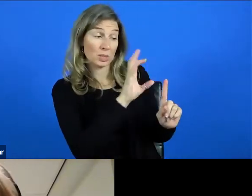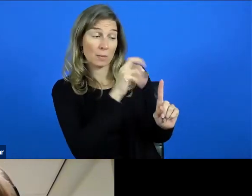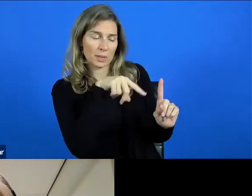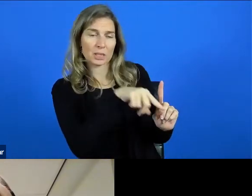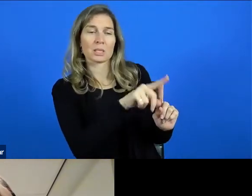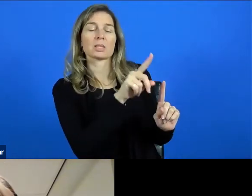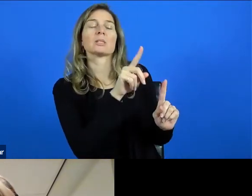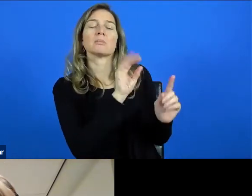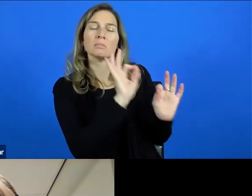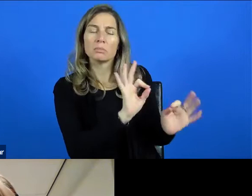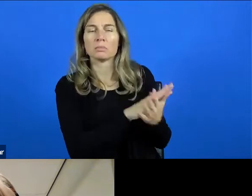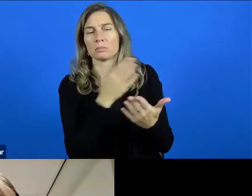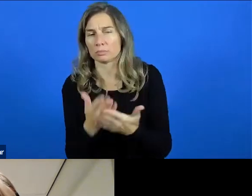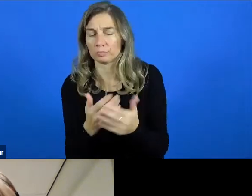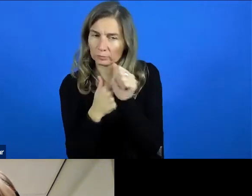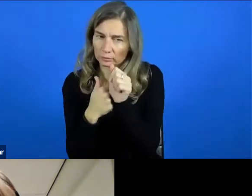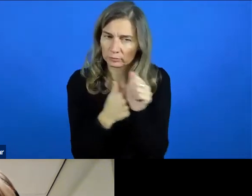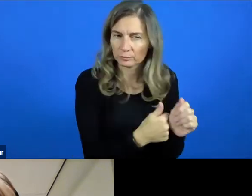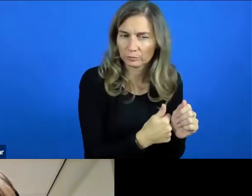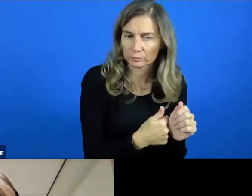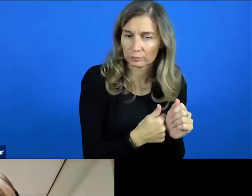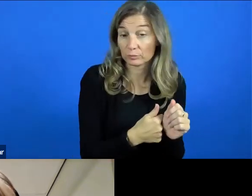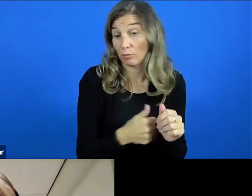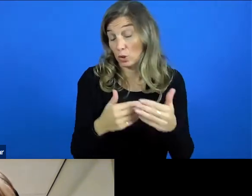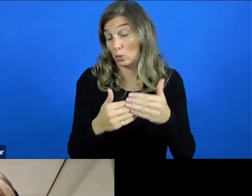and the compliance with EU Charter of Fundamental Rights.